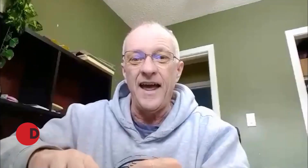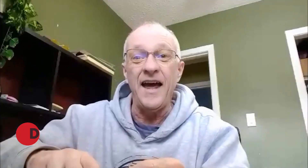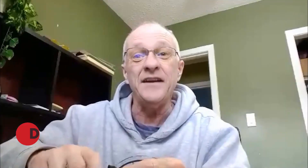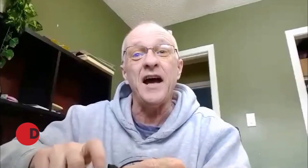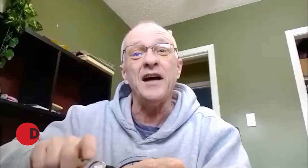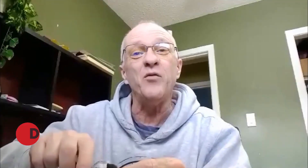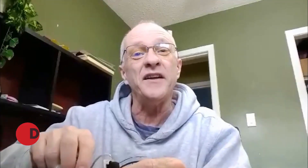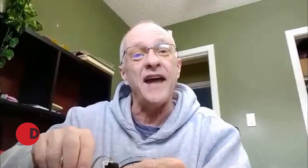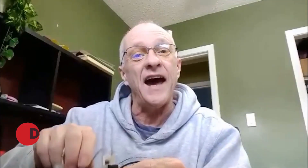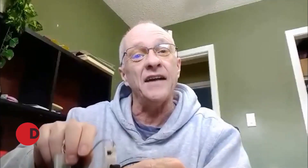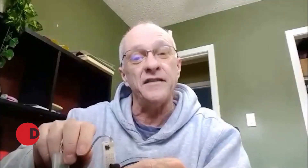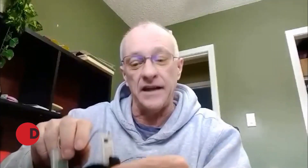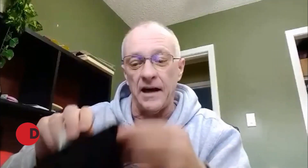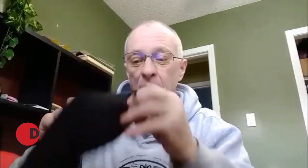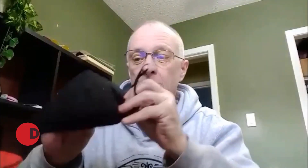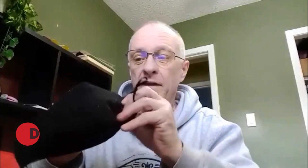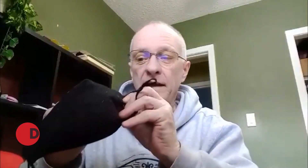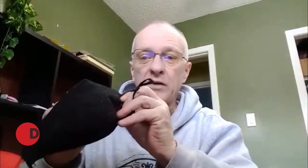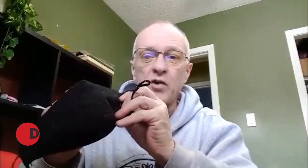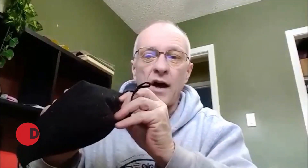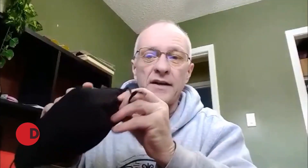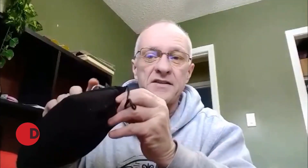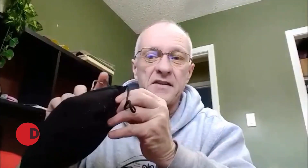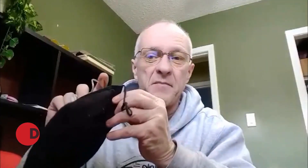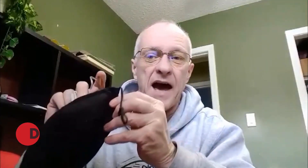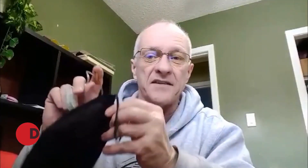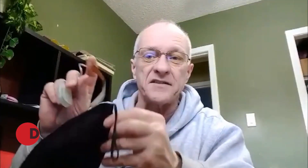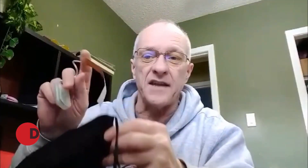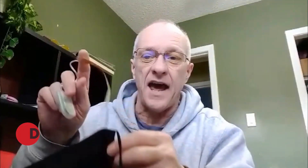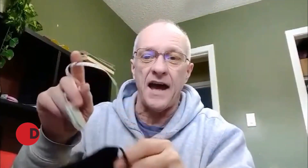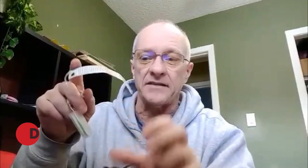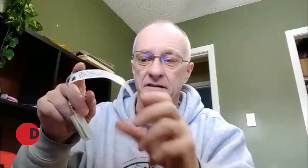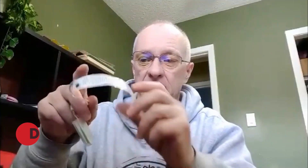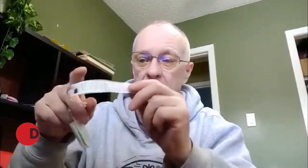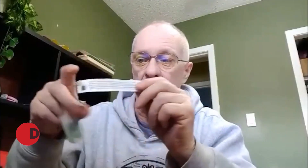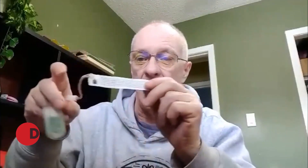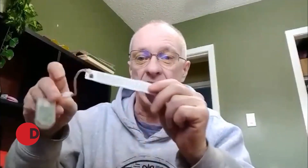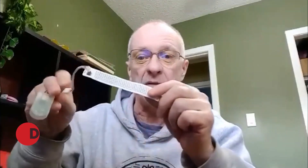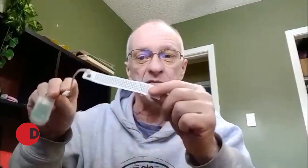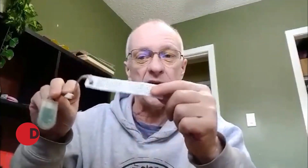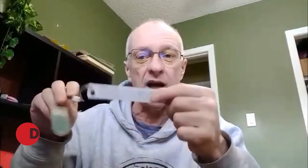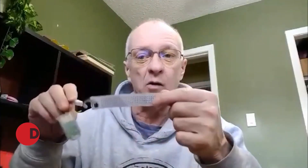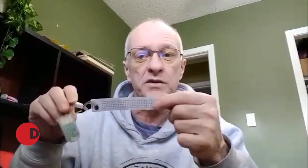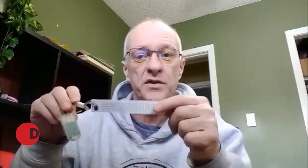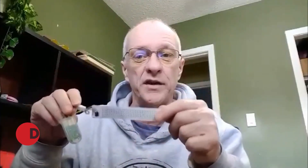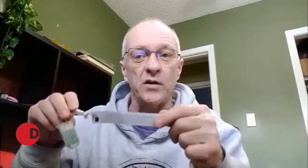And I want to add the electronics from the masks and the hats come